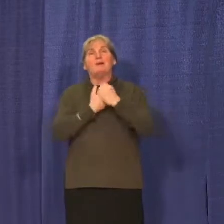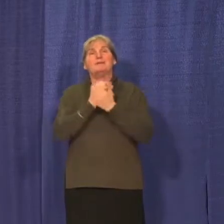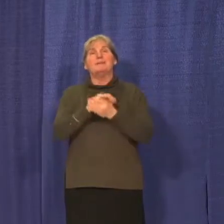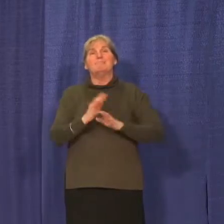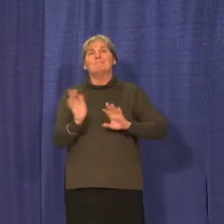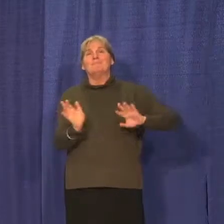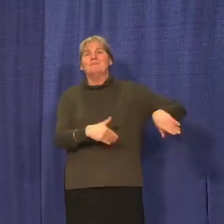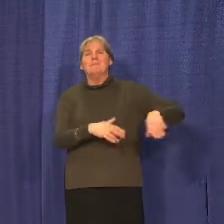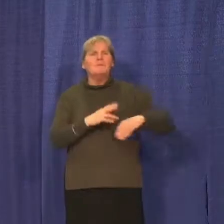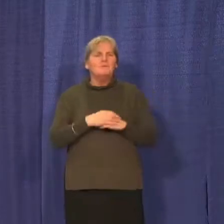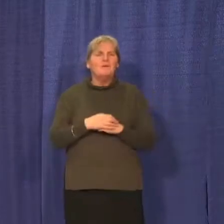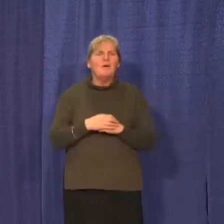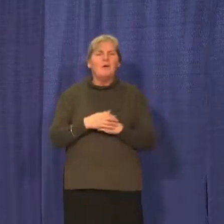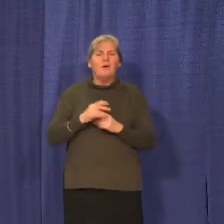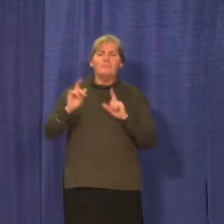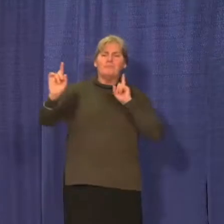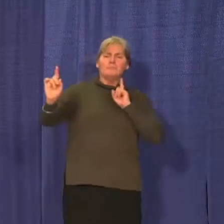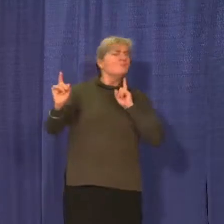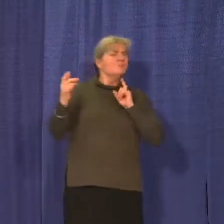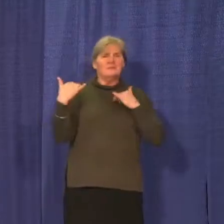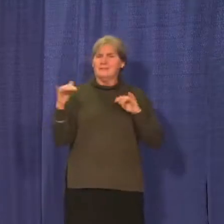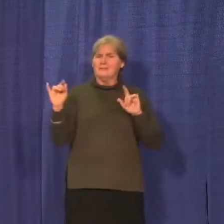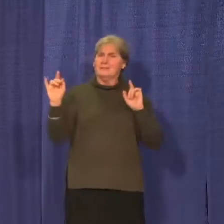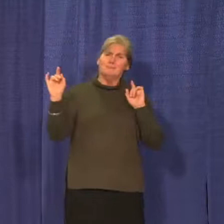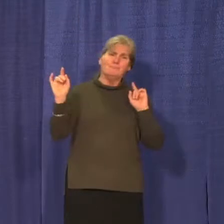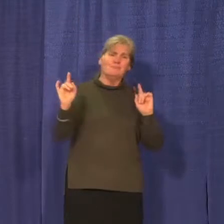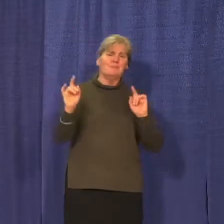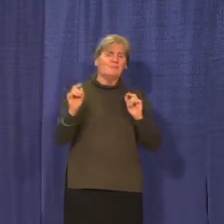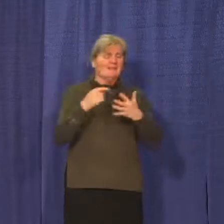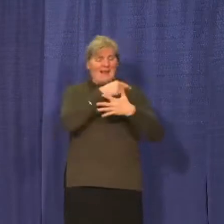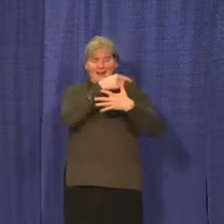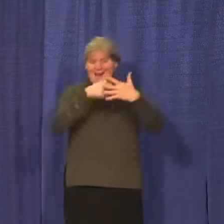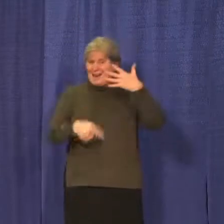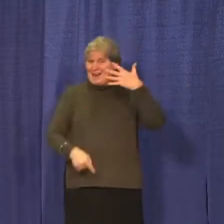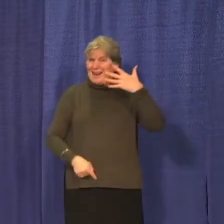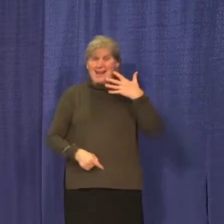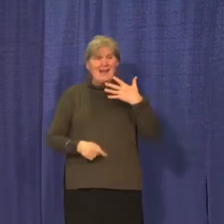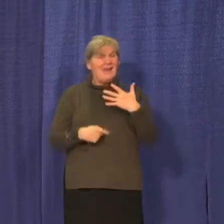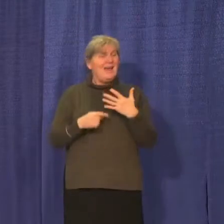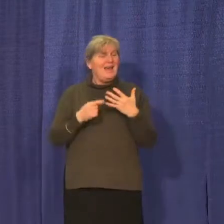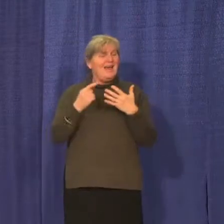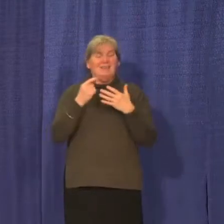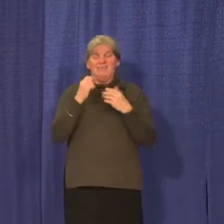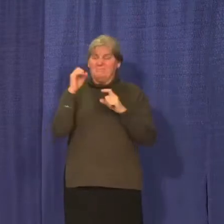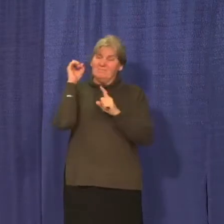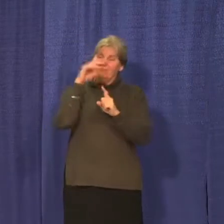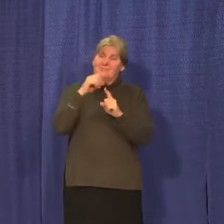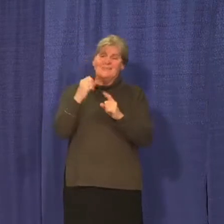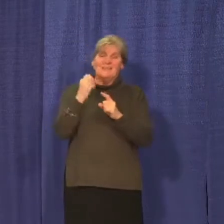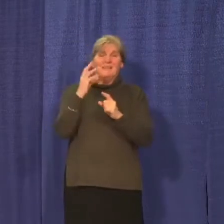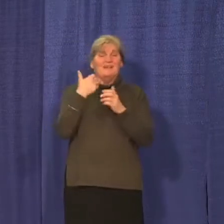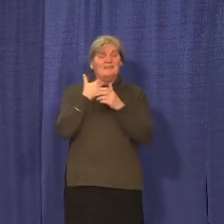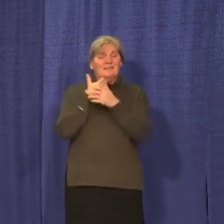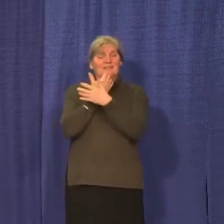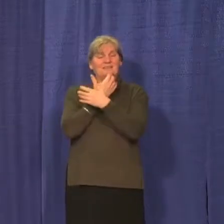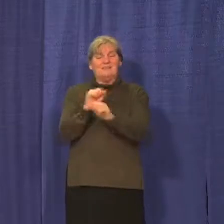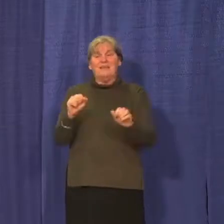to stop washing my hands, or socially distancing. Everyone of these things that we do, every week we are here, we